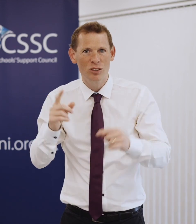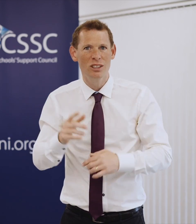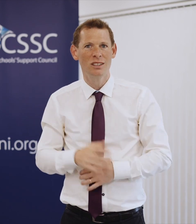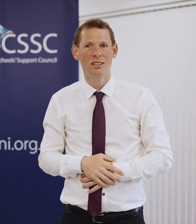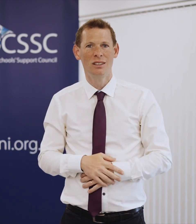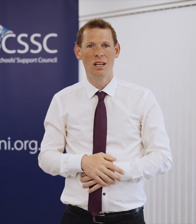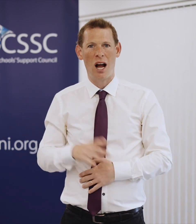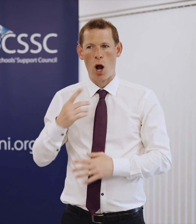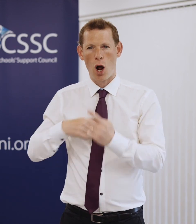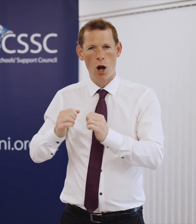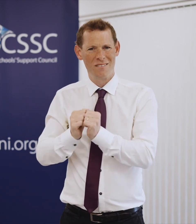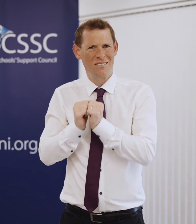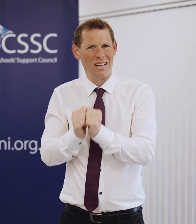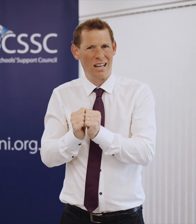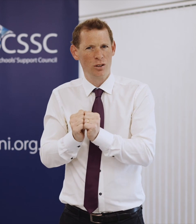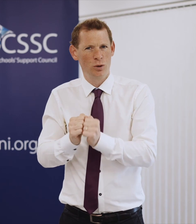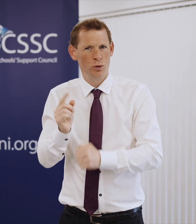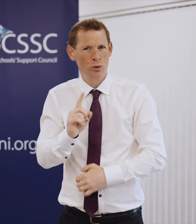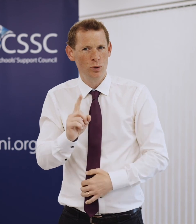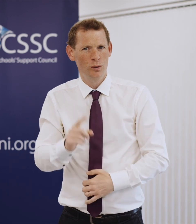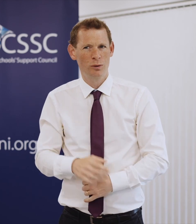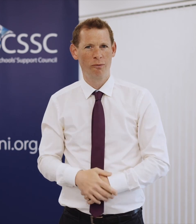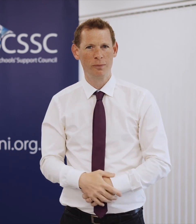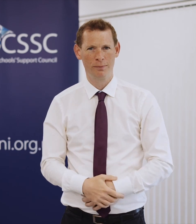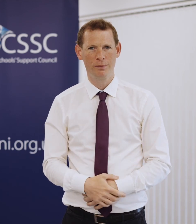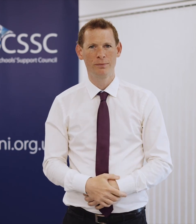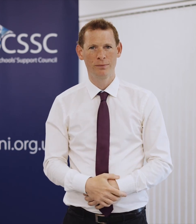our behavior is like, and perhaps, how it differs from yours, and what our values are as well.